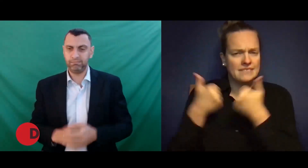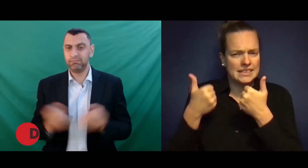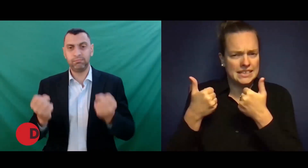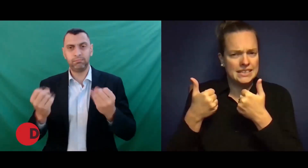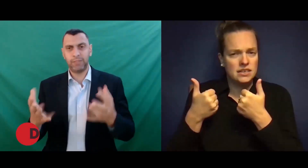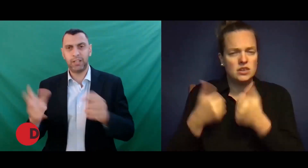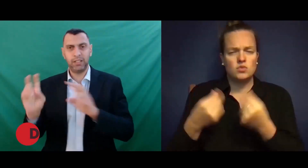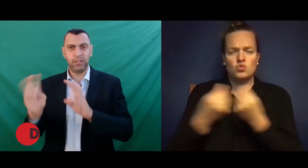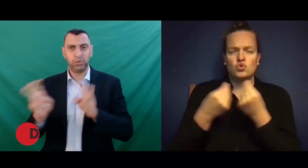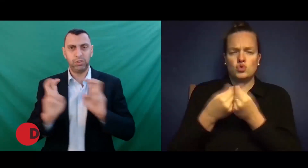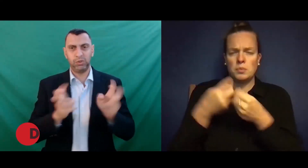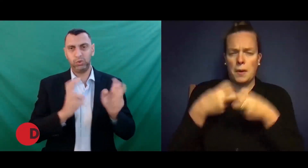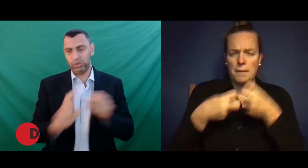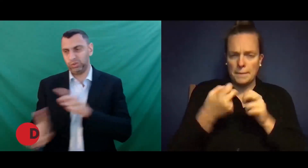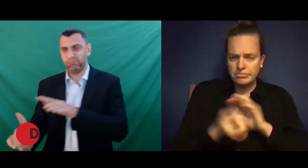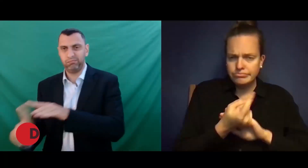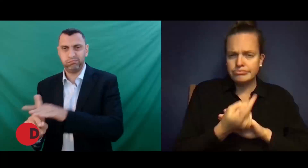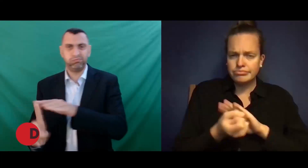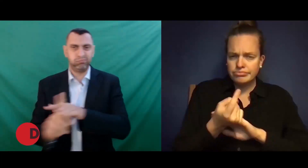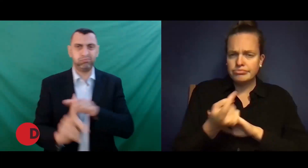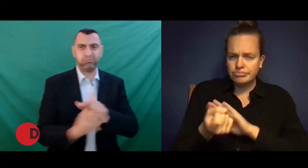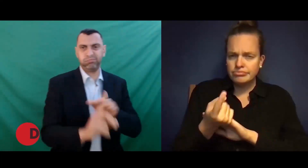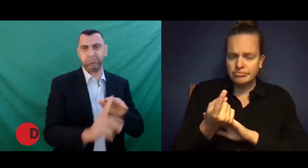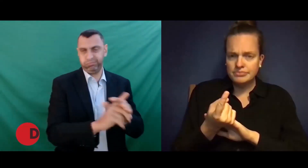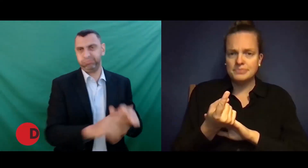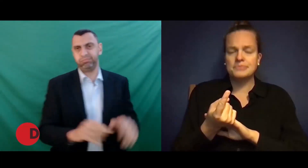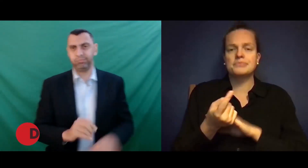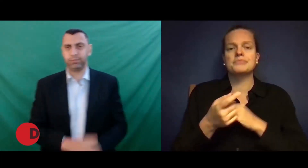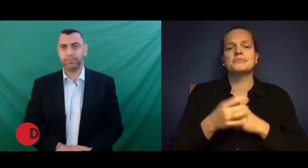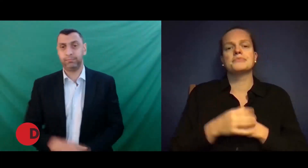as there were several issues internally.